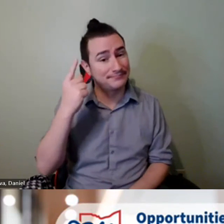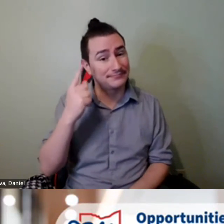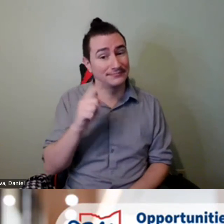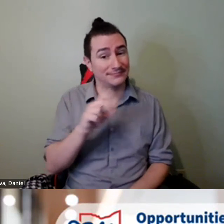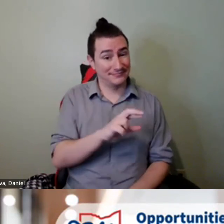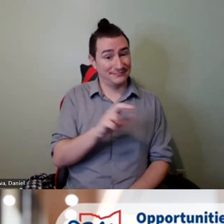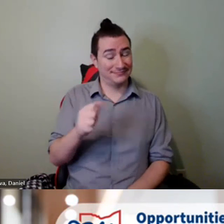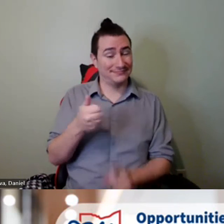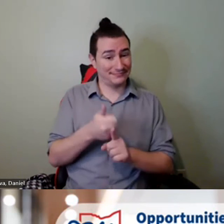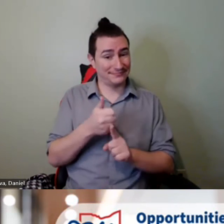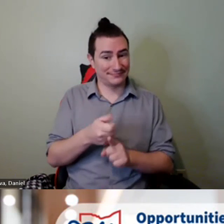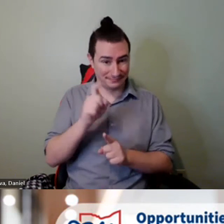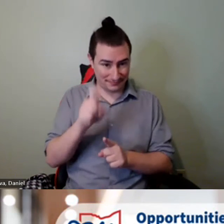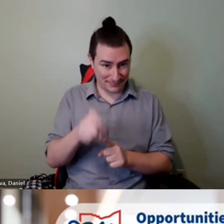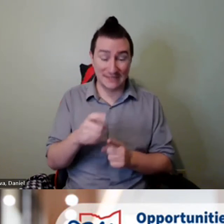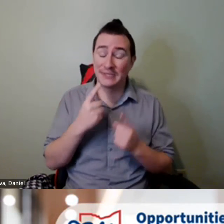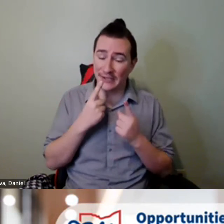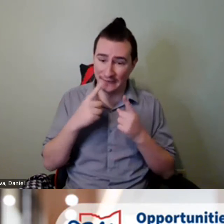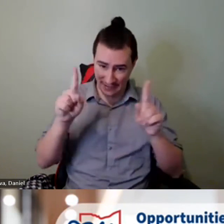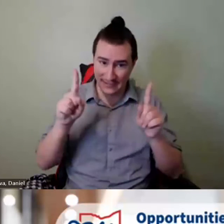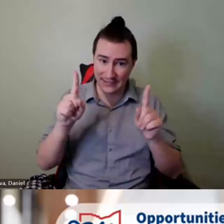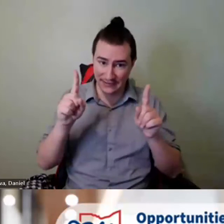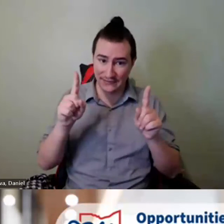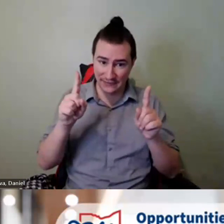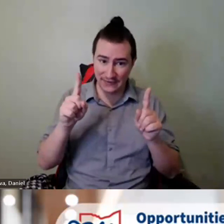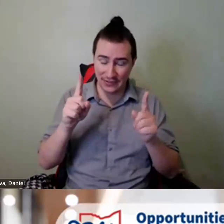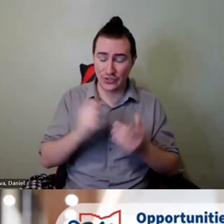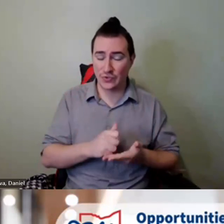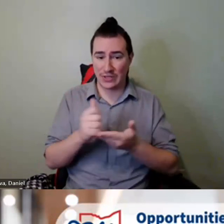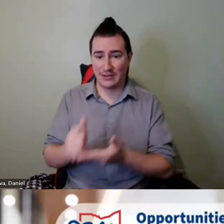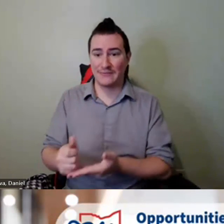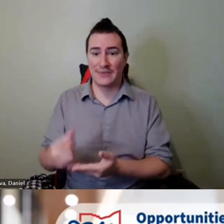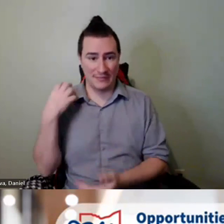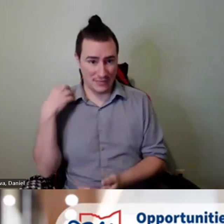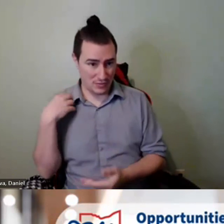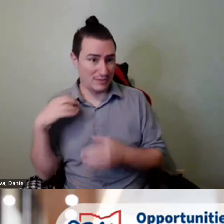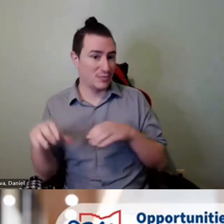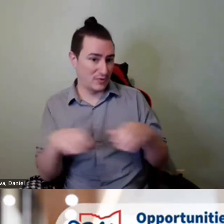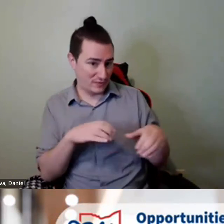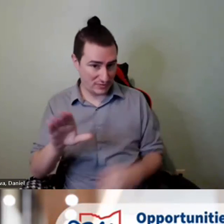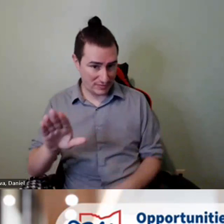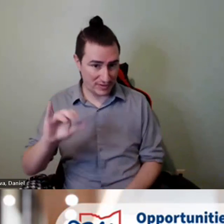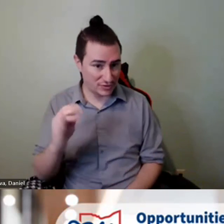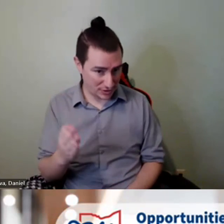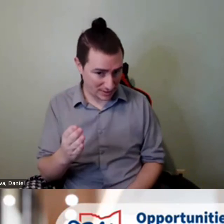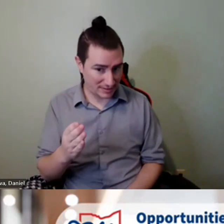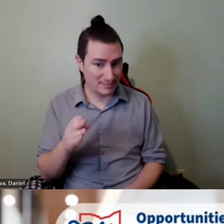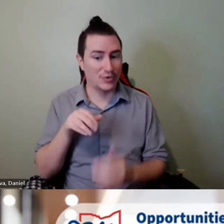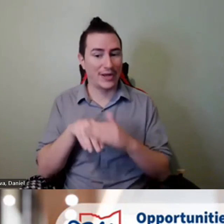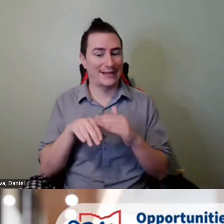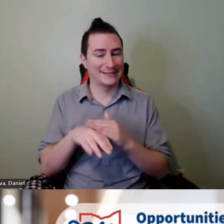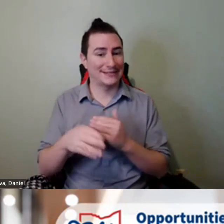effective in enabling the employee to perform the job or access the hiring process or access the workplace.